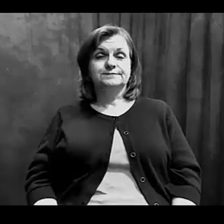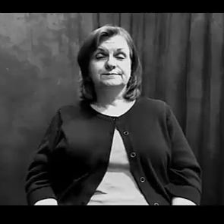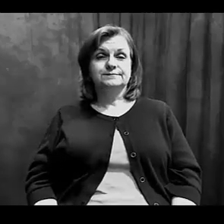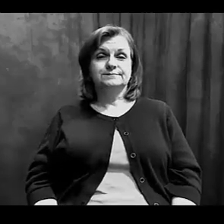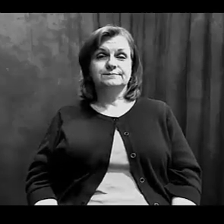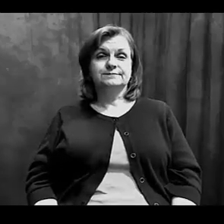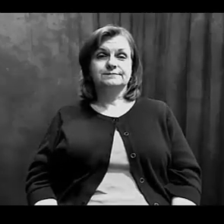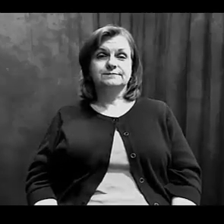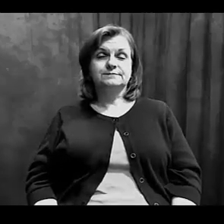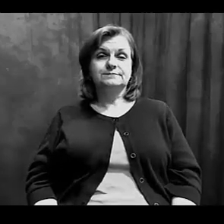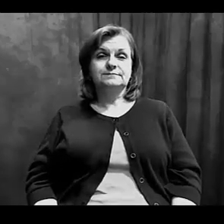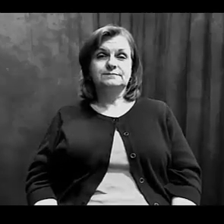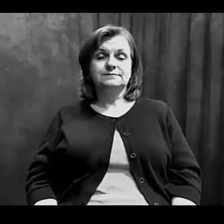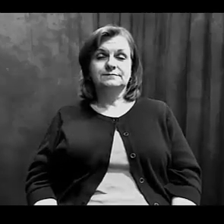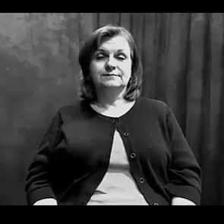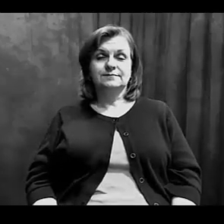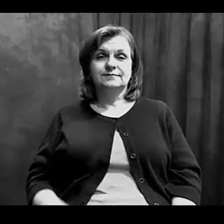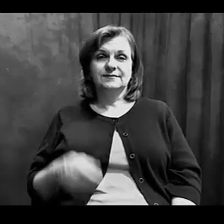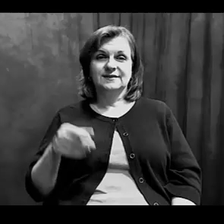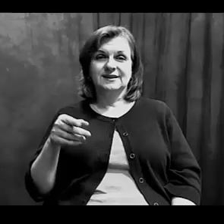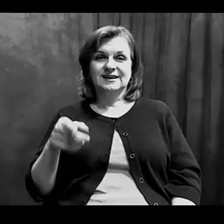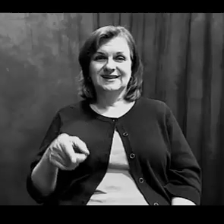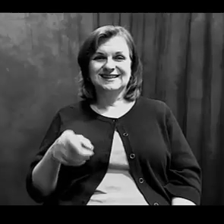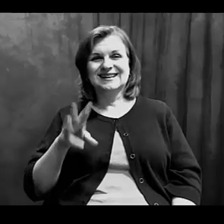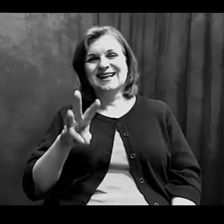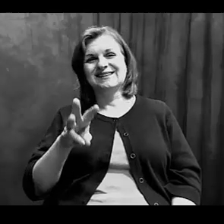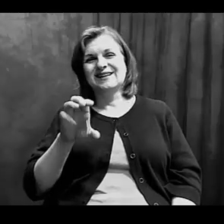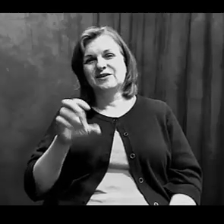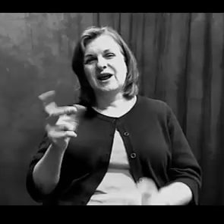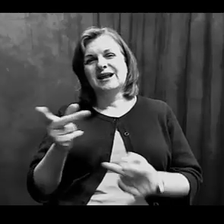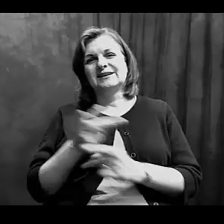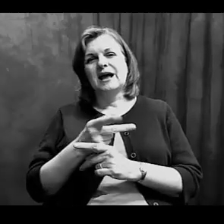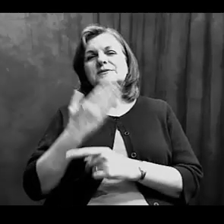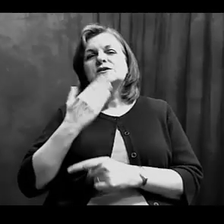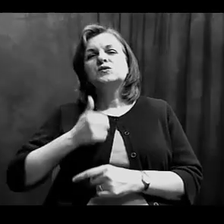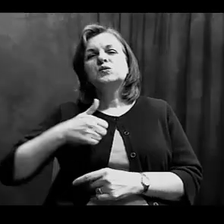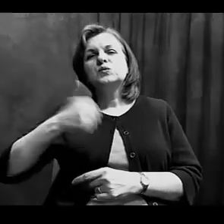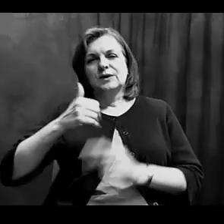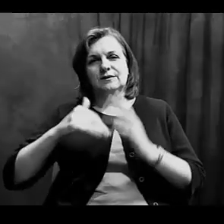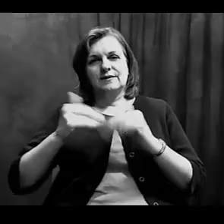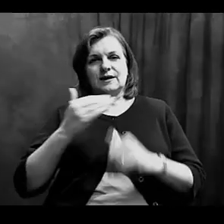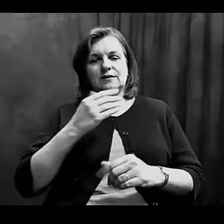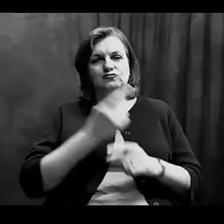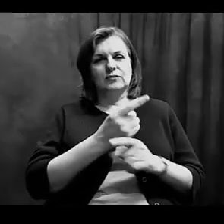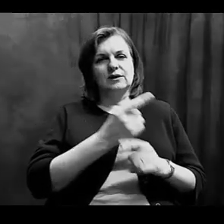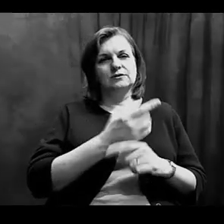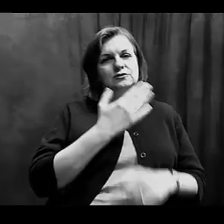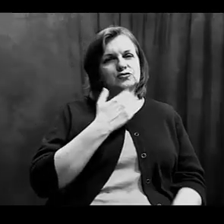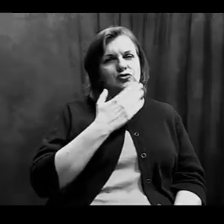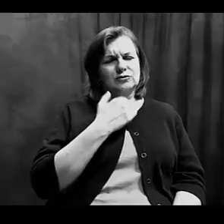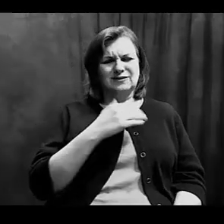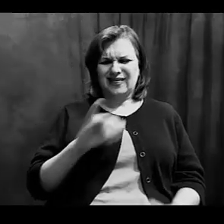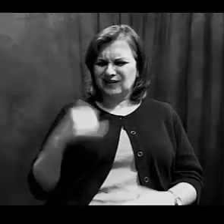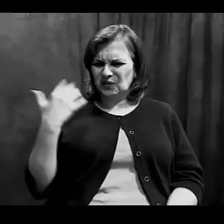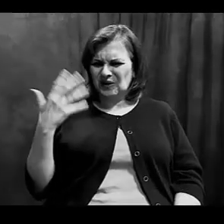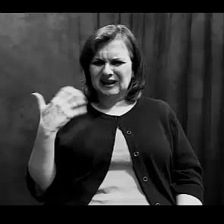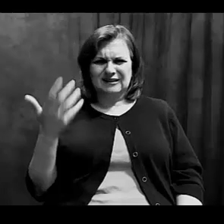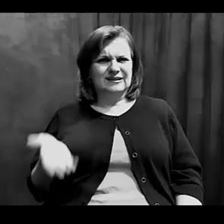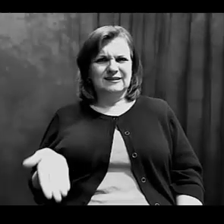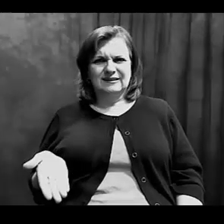it is made from sugar and it is actually chemically 600 times sweeter than sugar!!